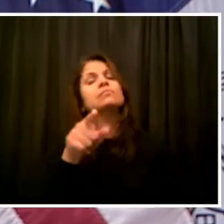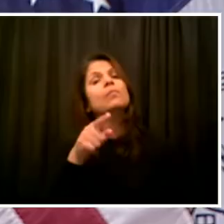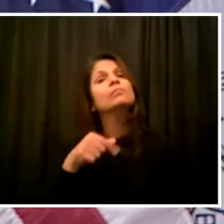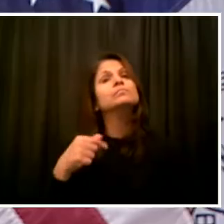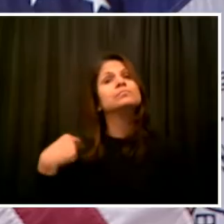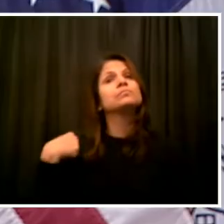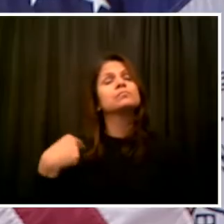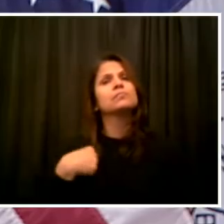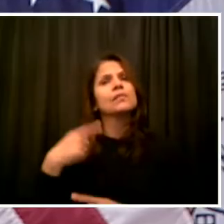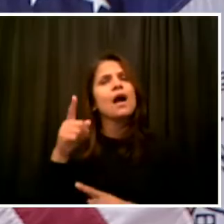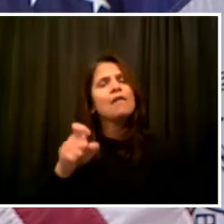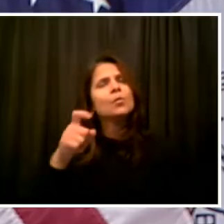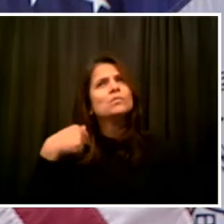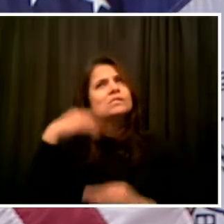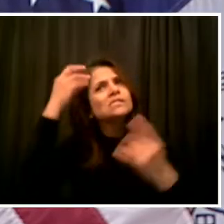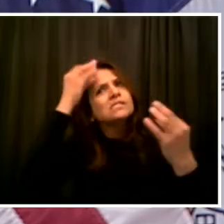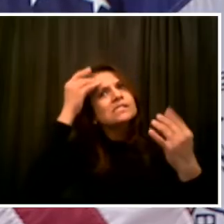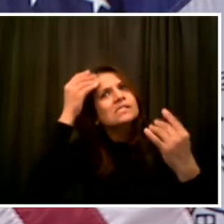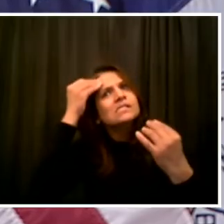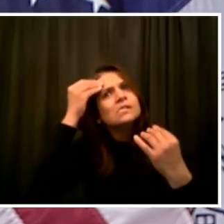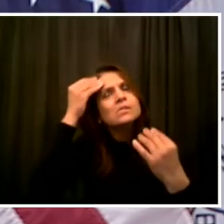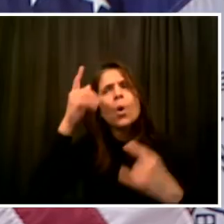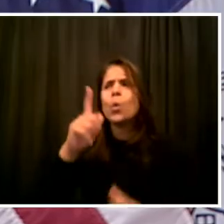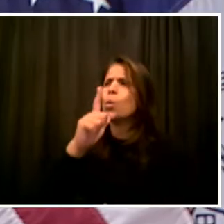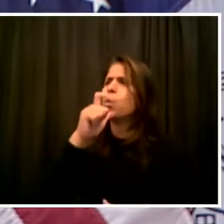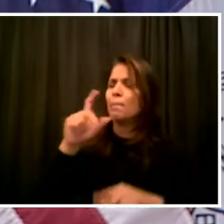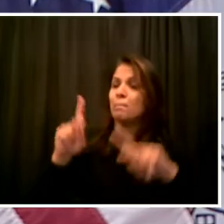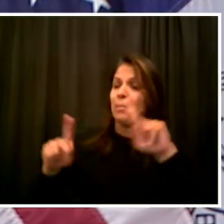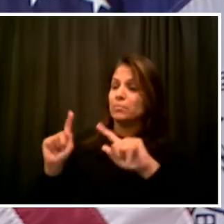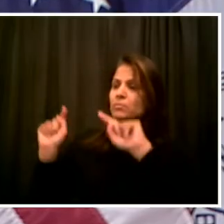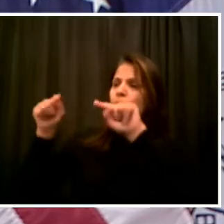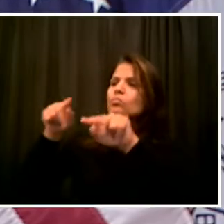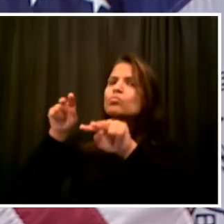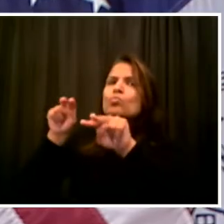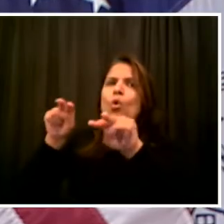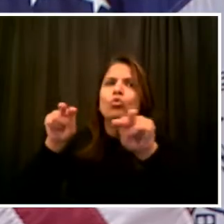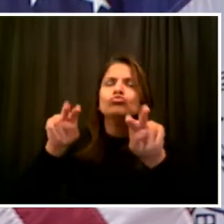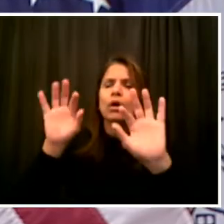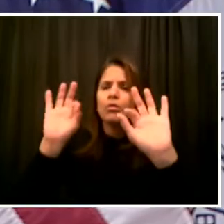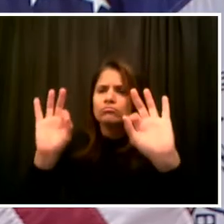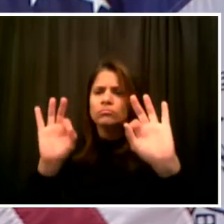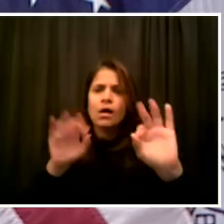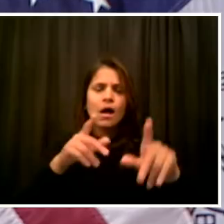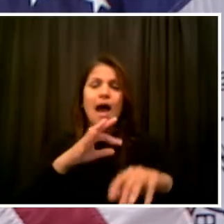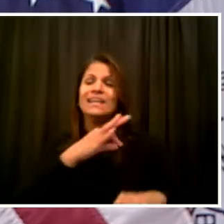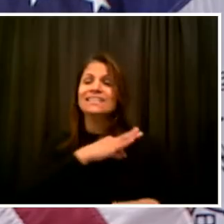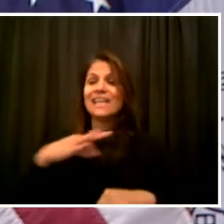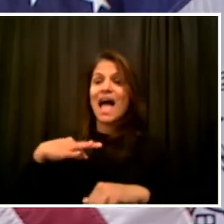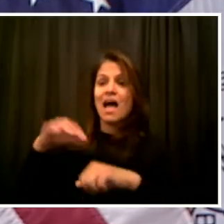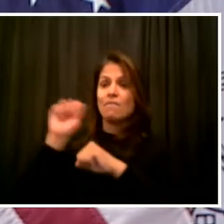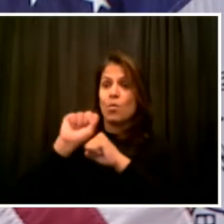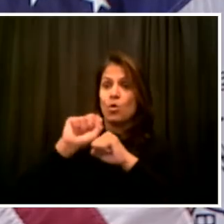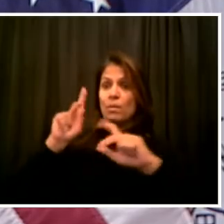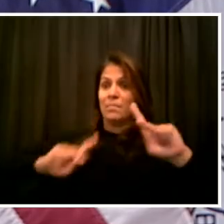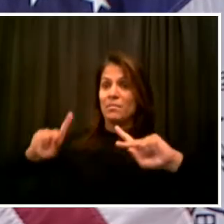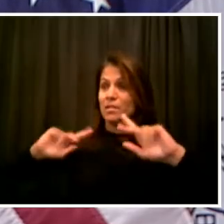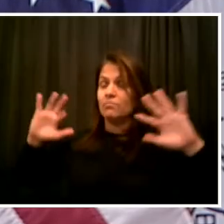MECHANISMS WORKING WTHI ALL OF THE CIVILANI AGENCIES THAT WORK WITH SMALL BUSINESSES